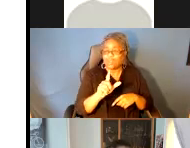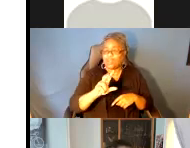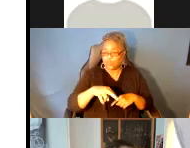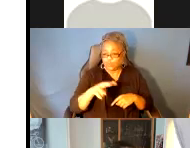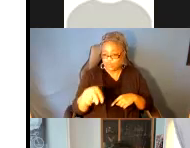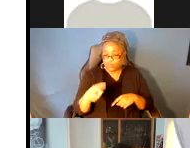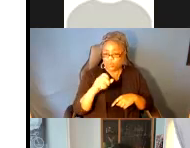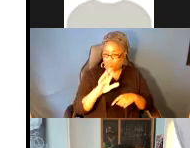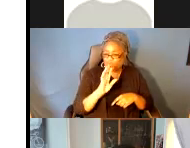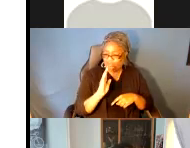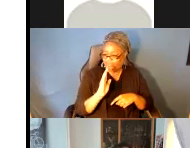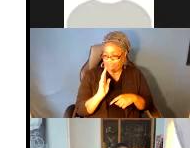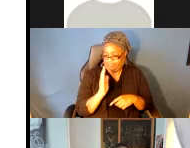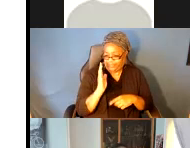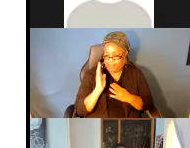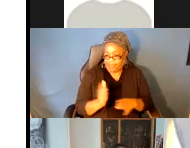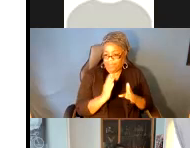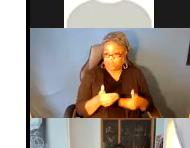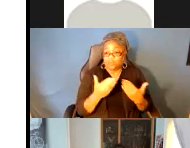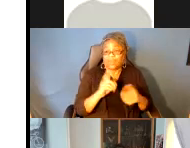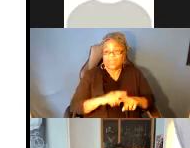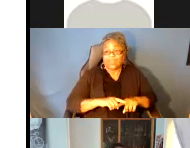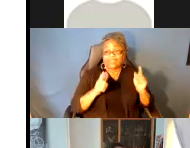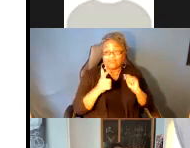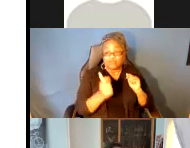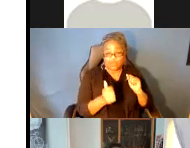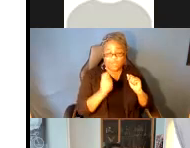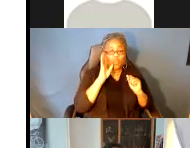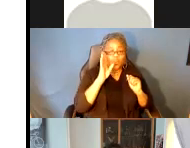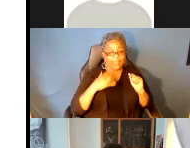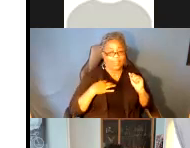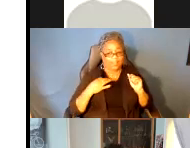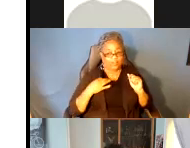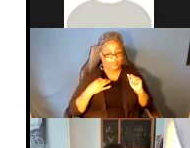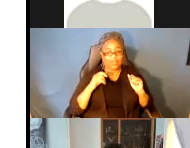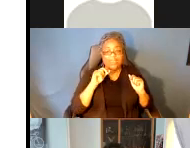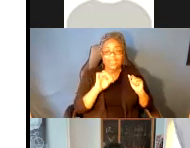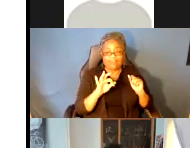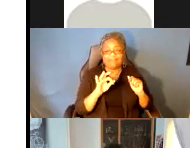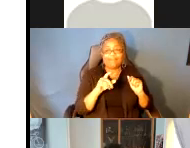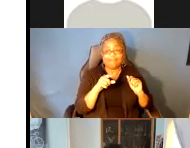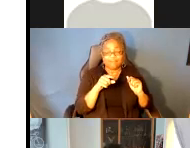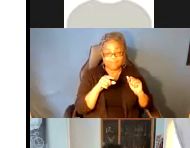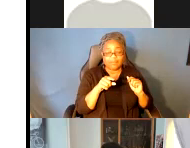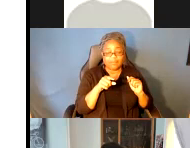in this fiscal year, it will be eligible as long as they're all requesting different funding.